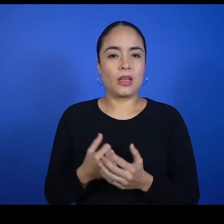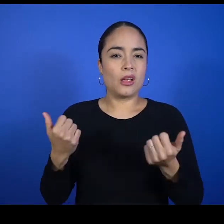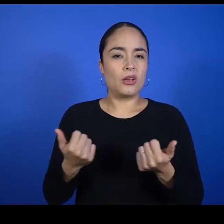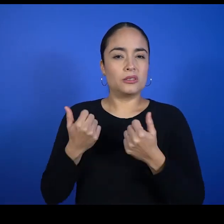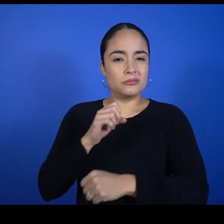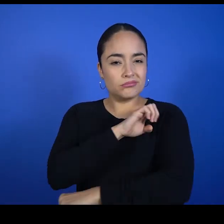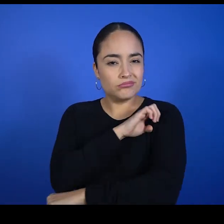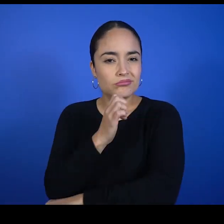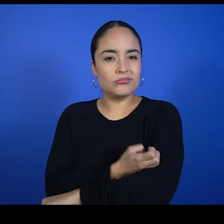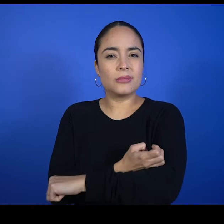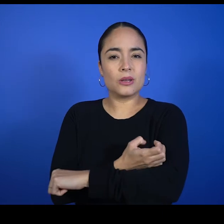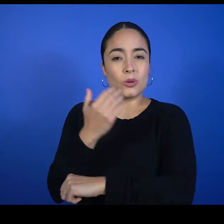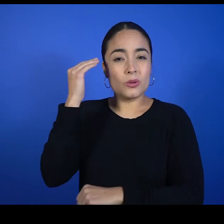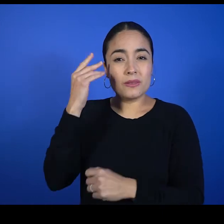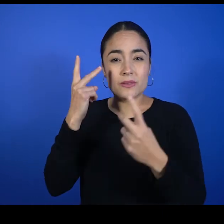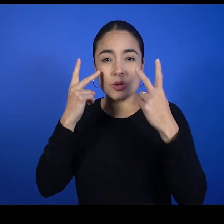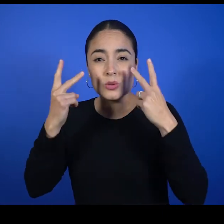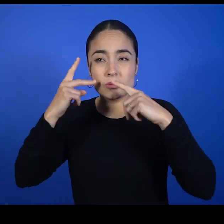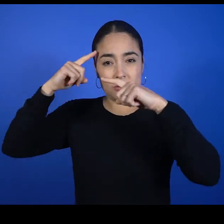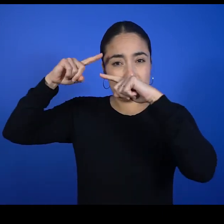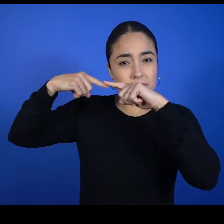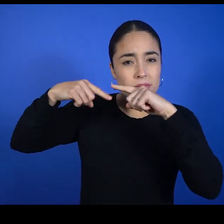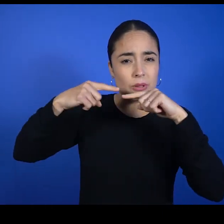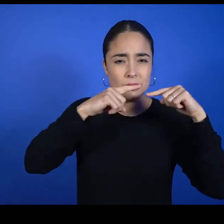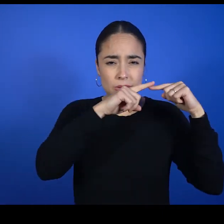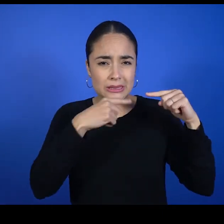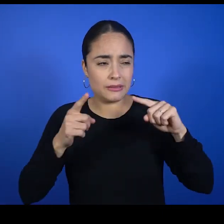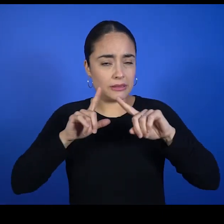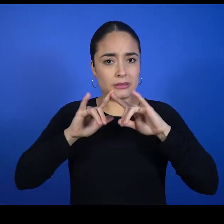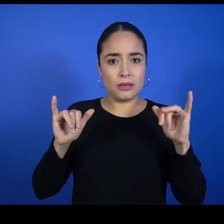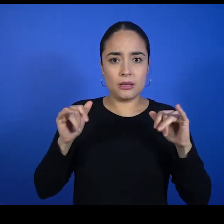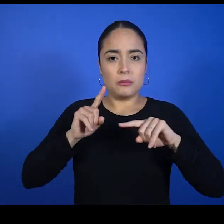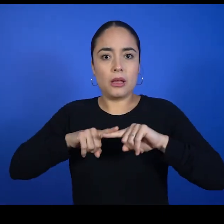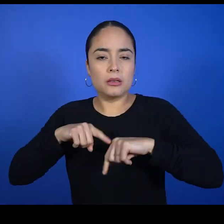as visually, and so sometimes, depending on the time of day, like I can't do that.